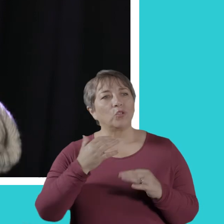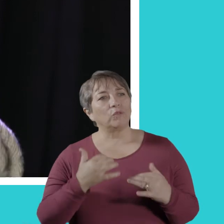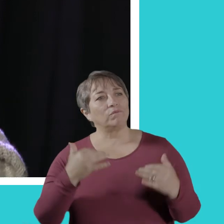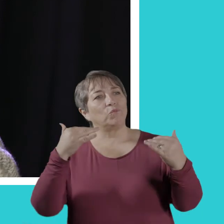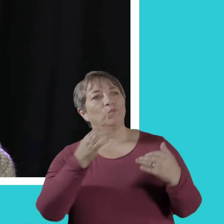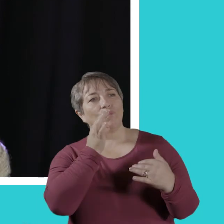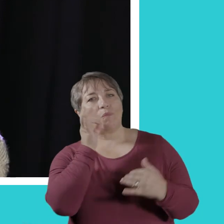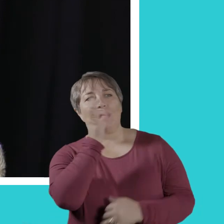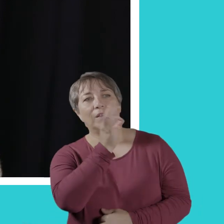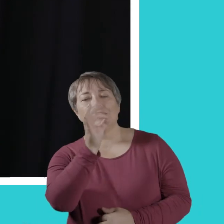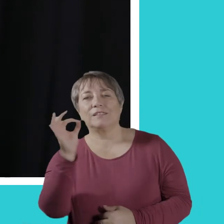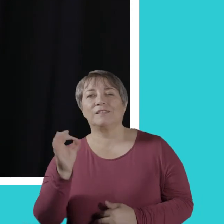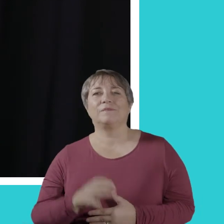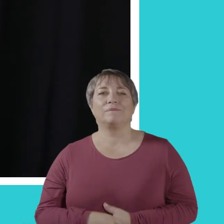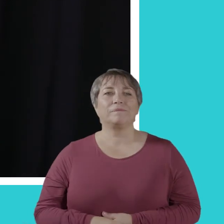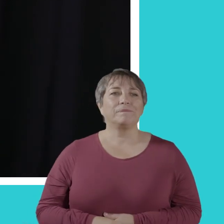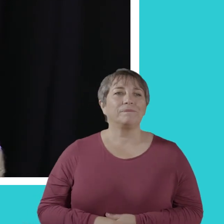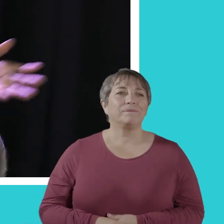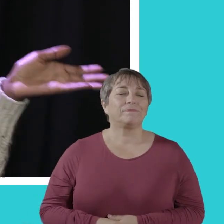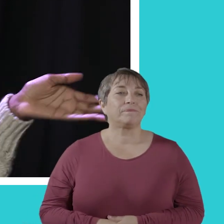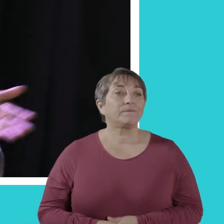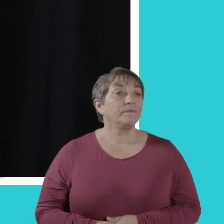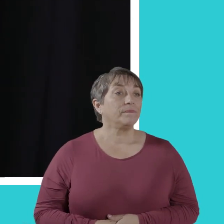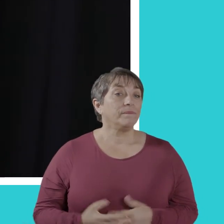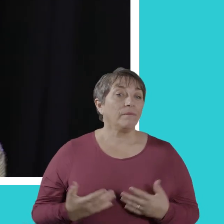think think of them. But I am going to ask just one more question to our panelists because we've